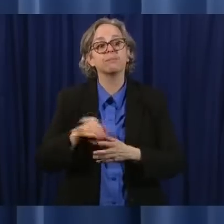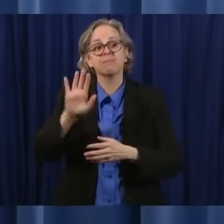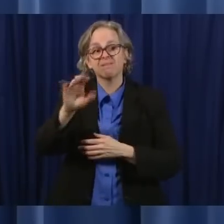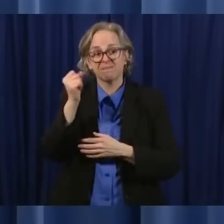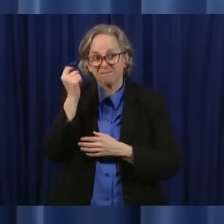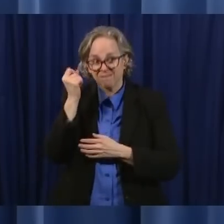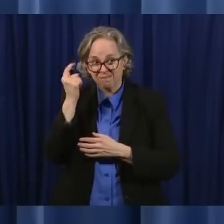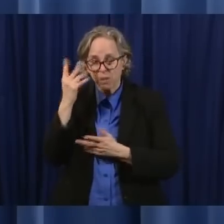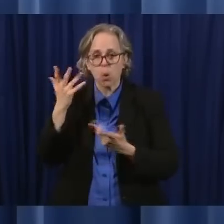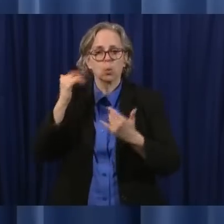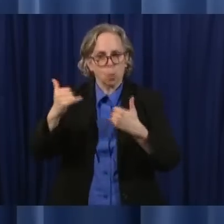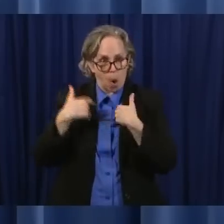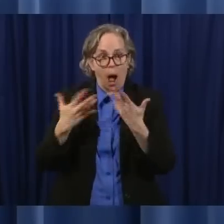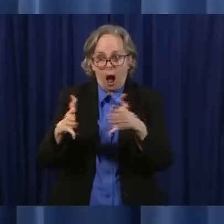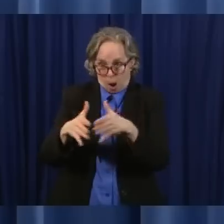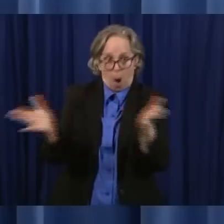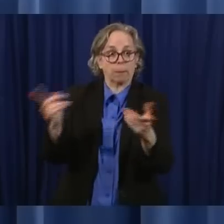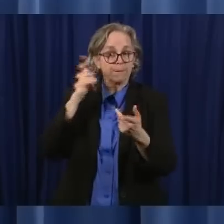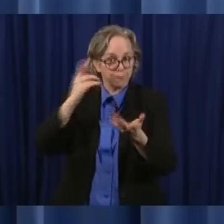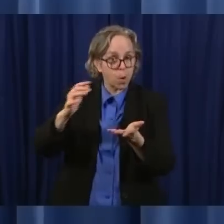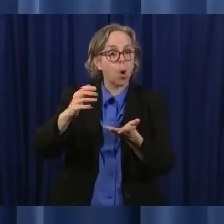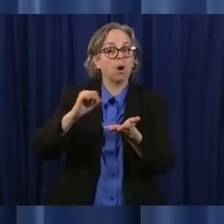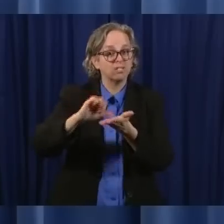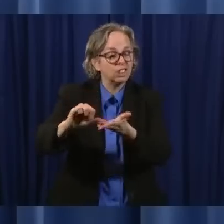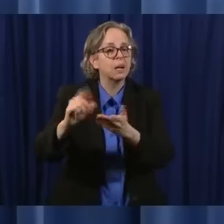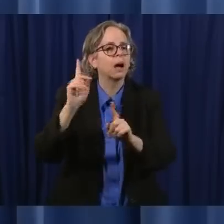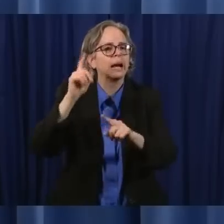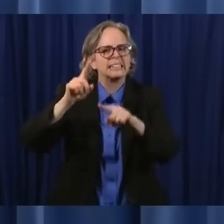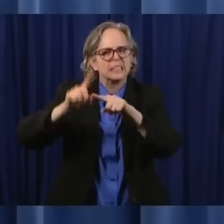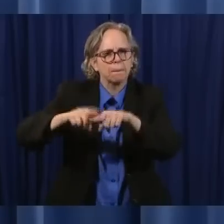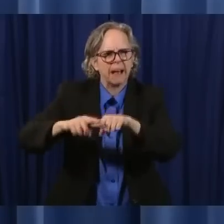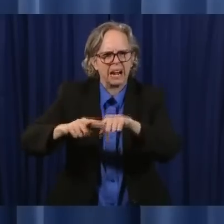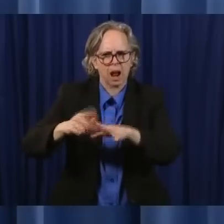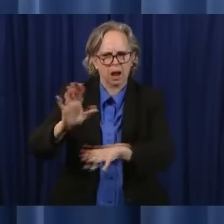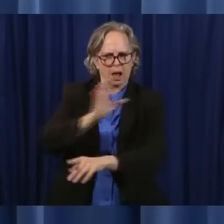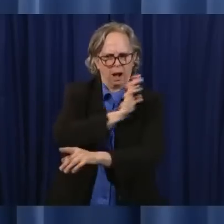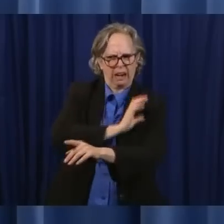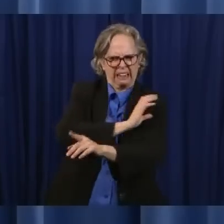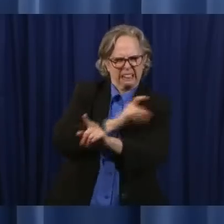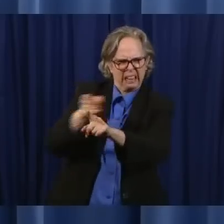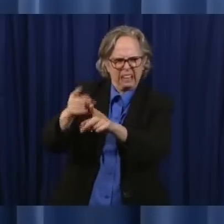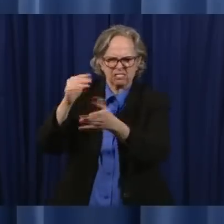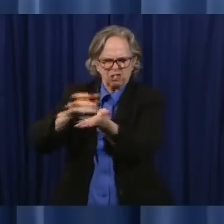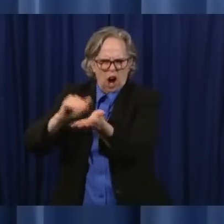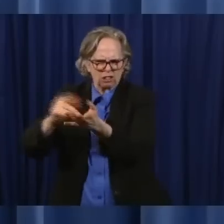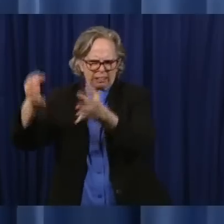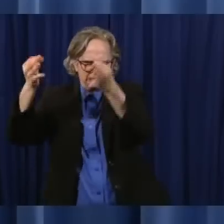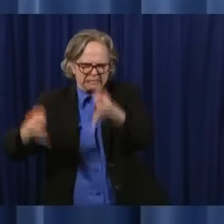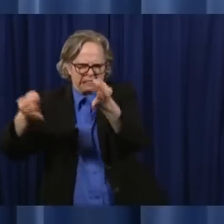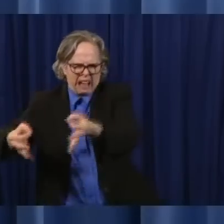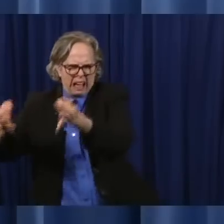OPTIONS. THAT MUST BE MADE. RESUMING SURGERIES AND PROCEDURES, I HAVE DESCRIBED